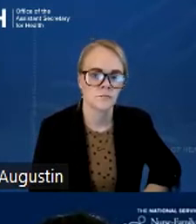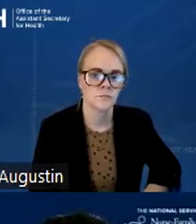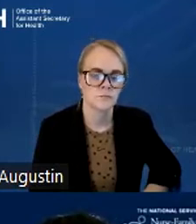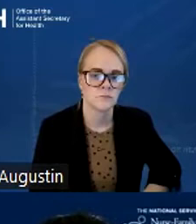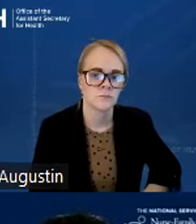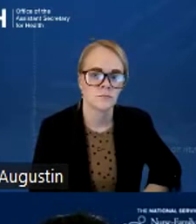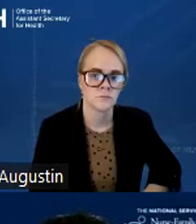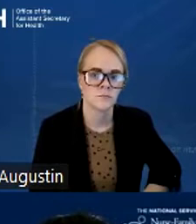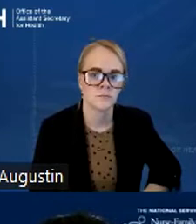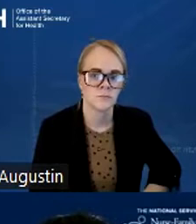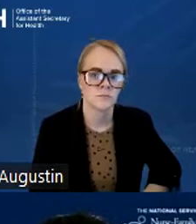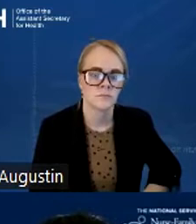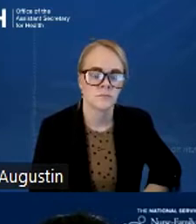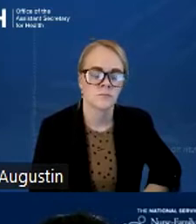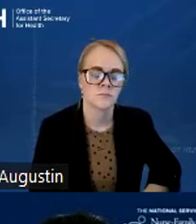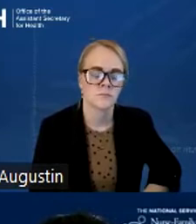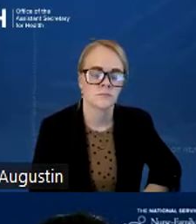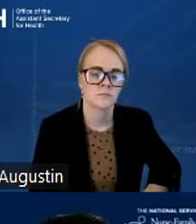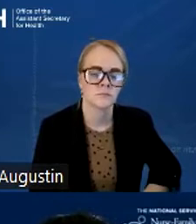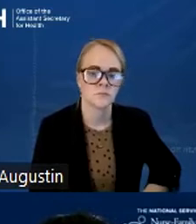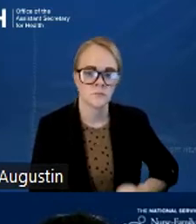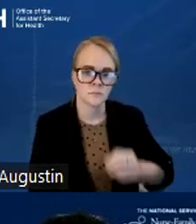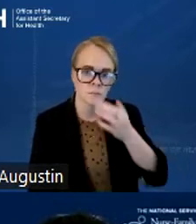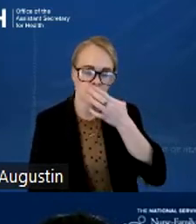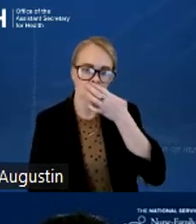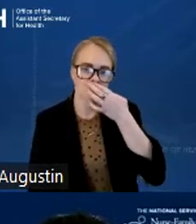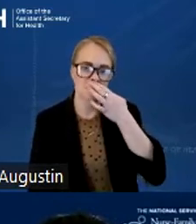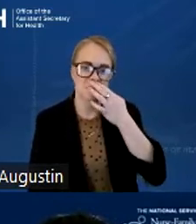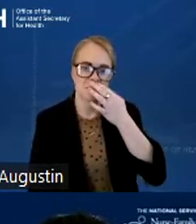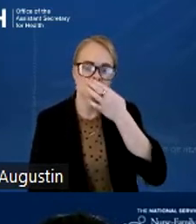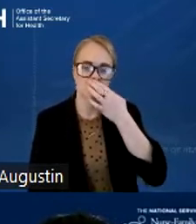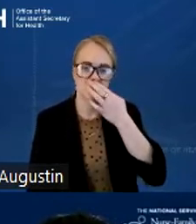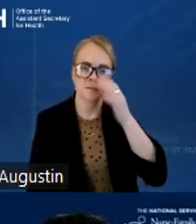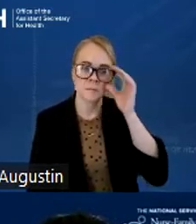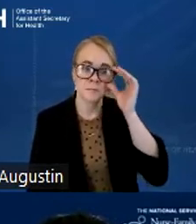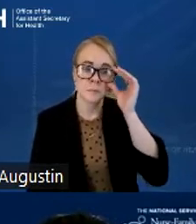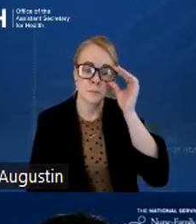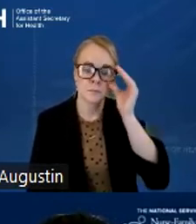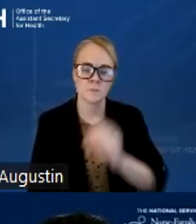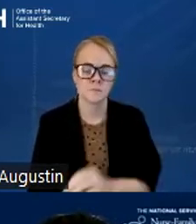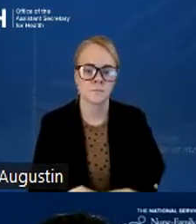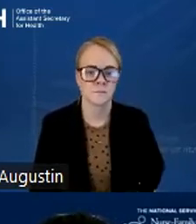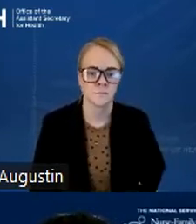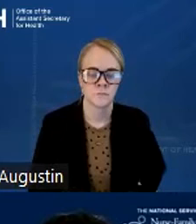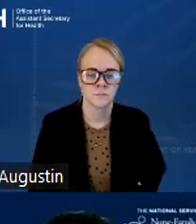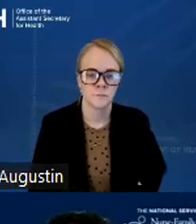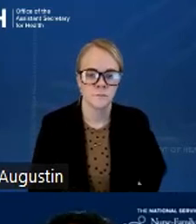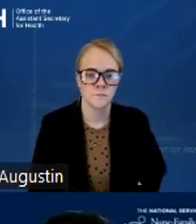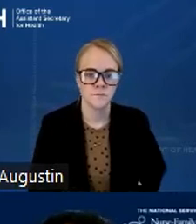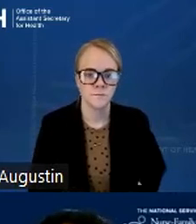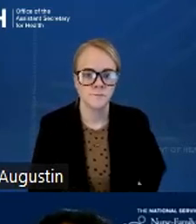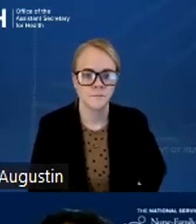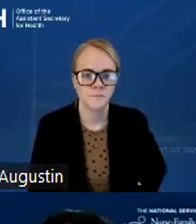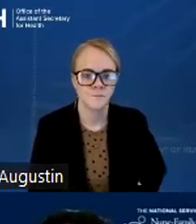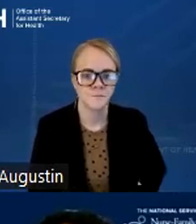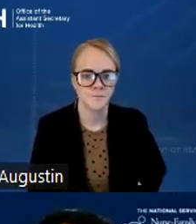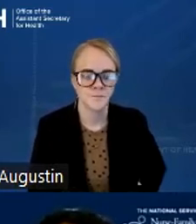pregnancies and want to make it better for other women in the future. That's one way we help.